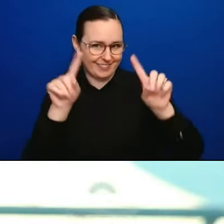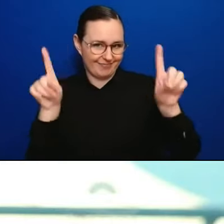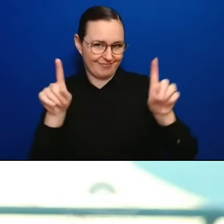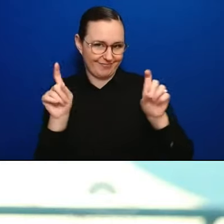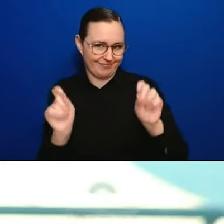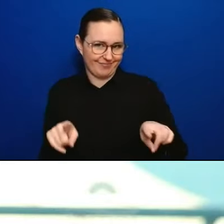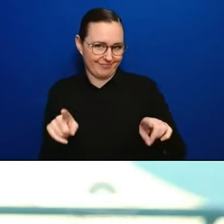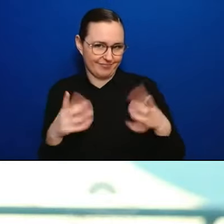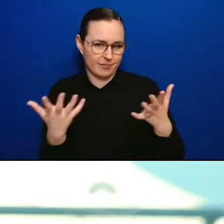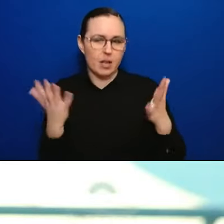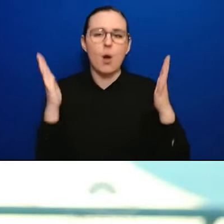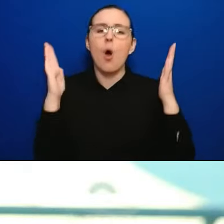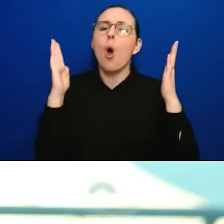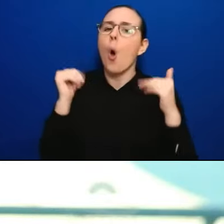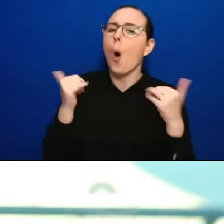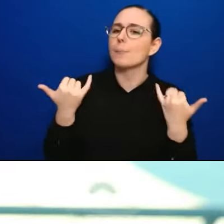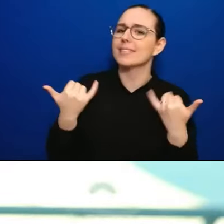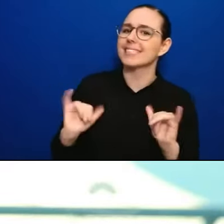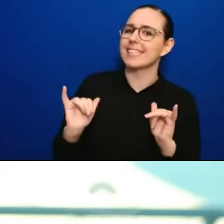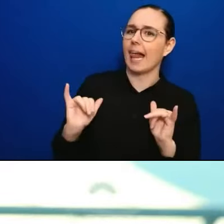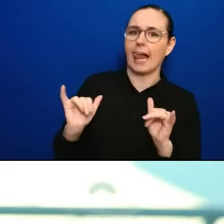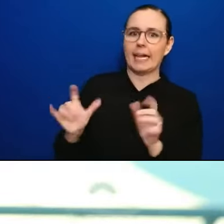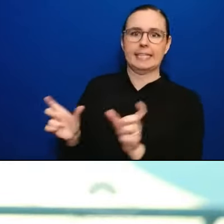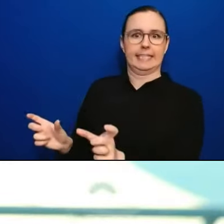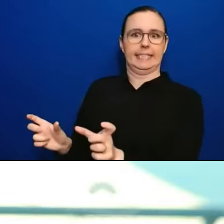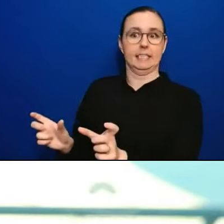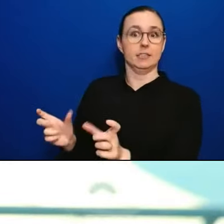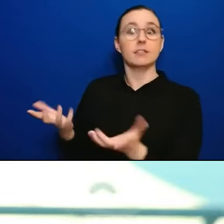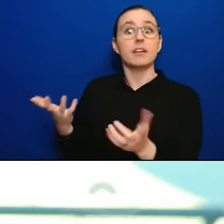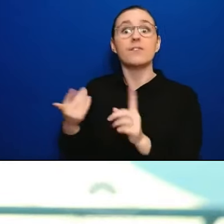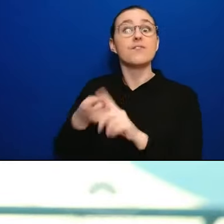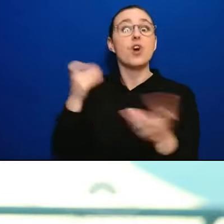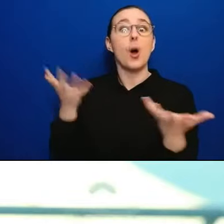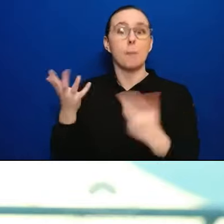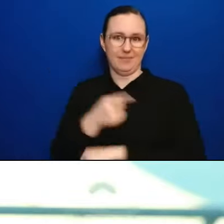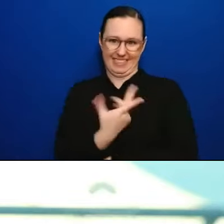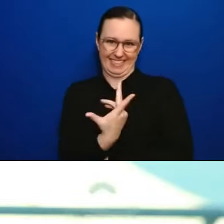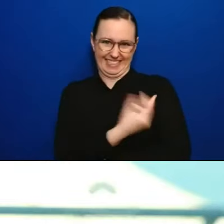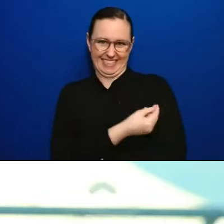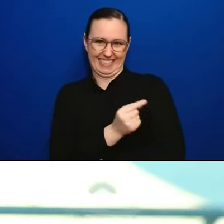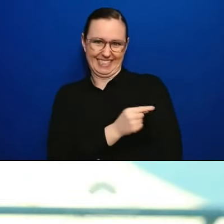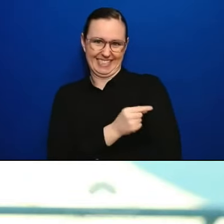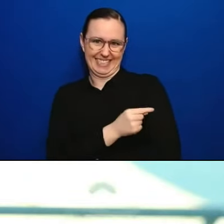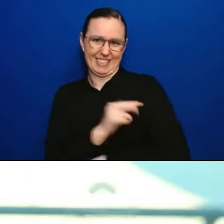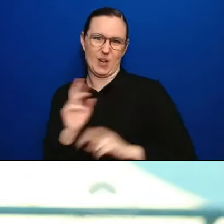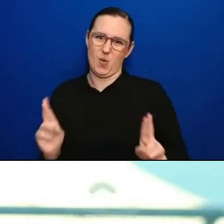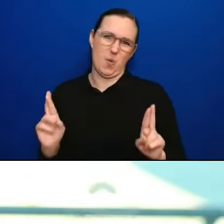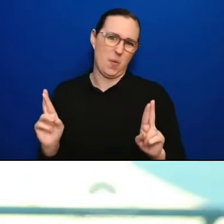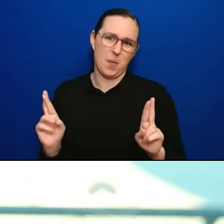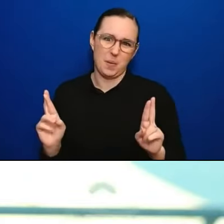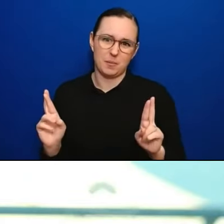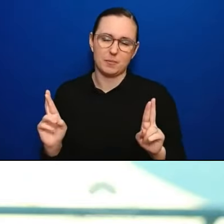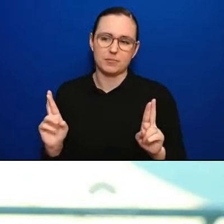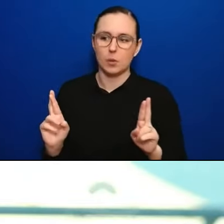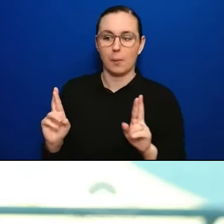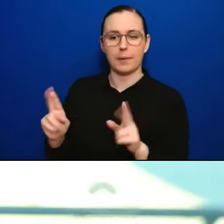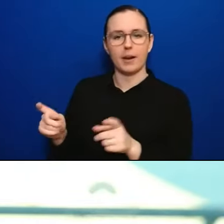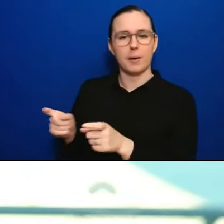back in some form in the fall. And hopefully it will be in a form that is still -- we still